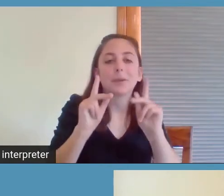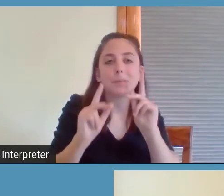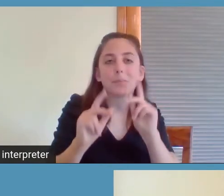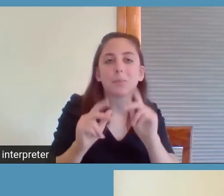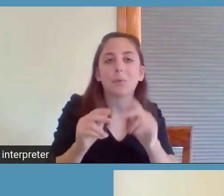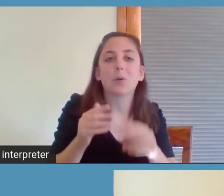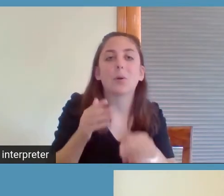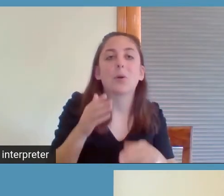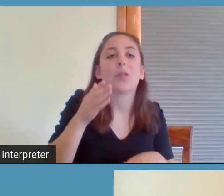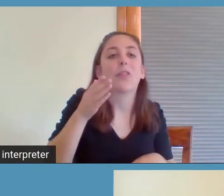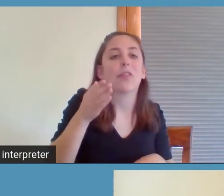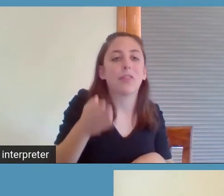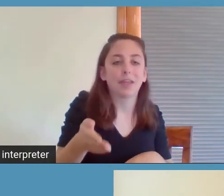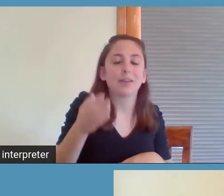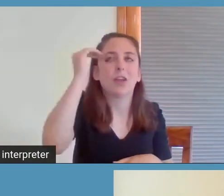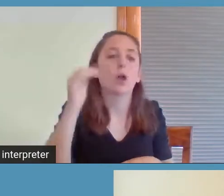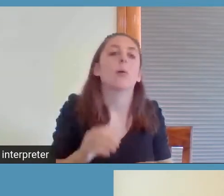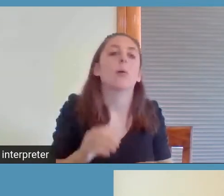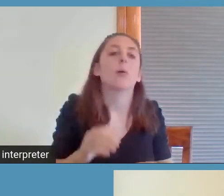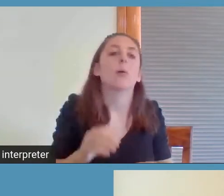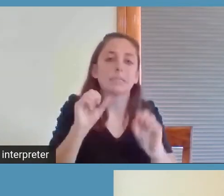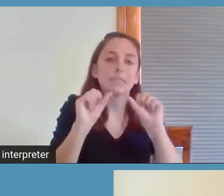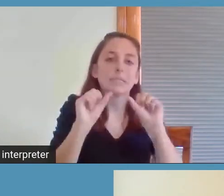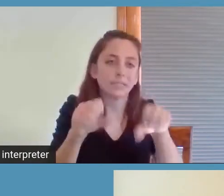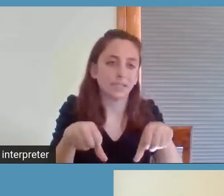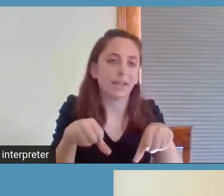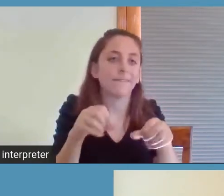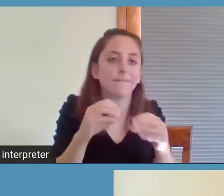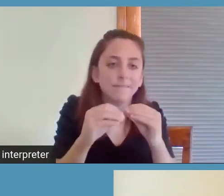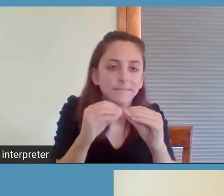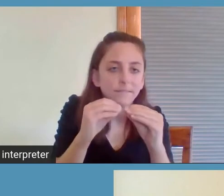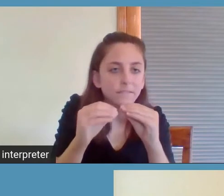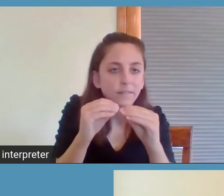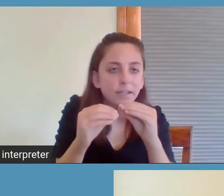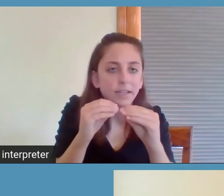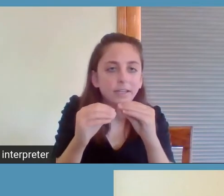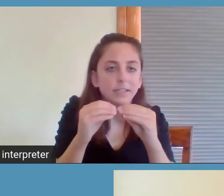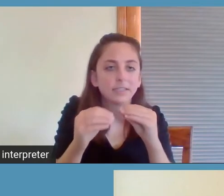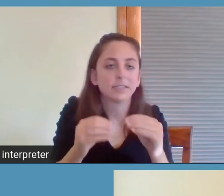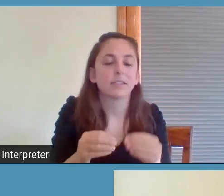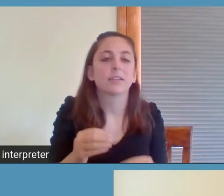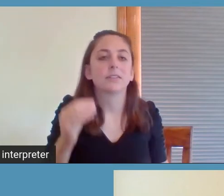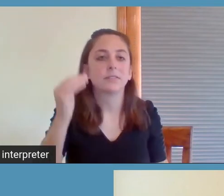can figure that out or i think i know where to look to find um an answer to that problem um